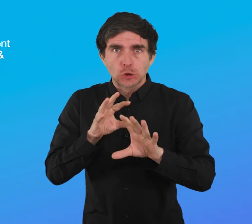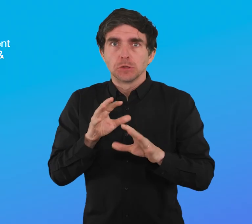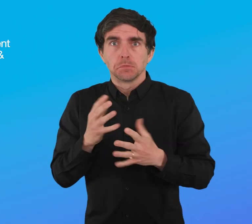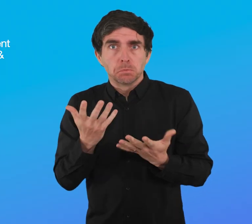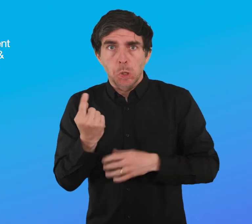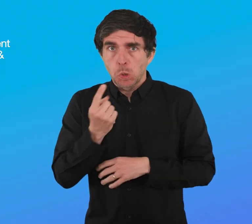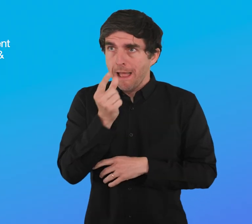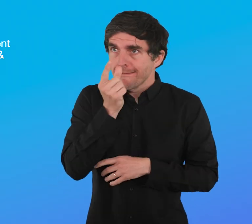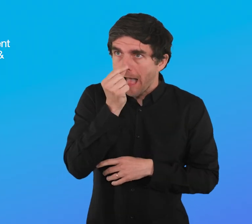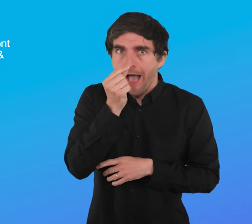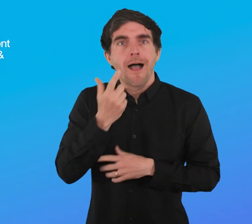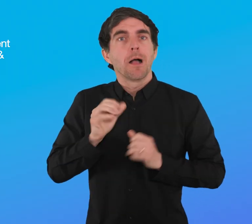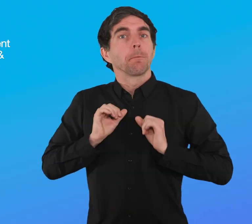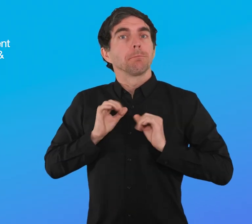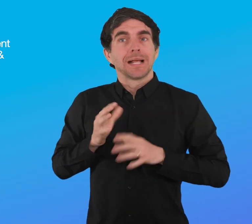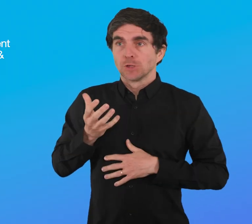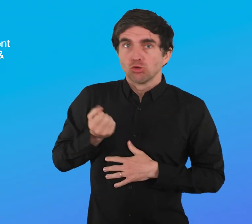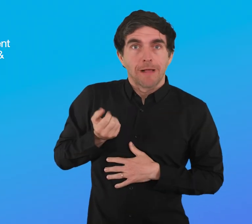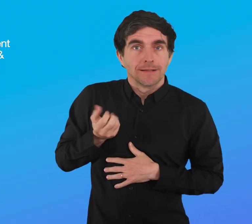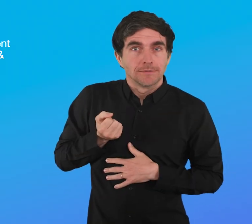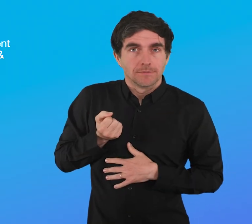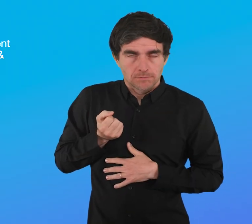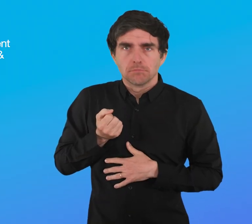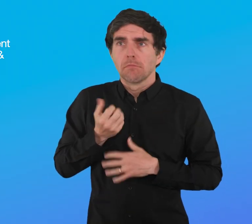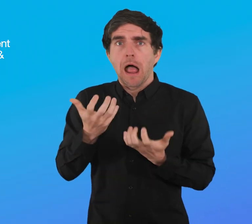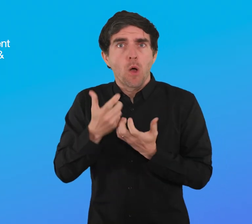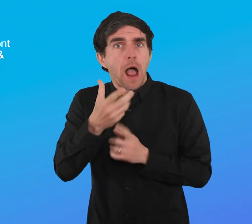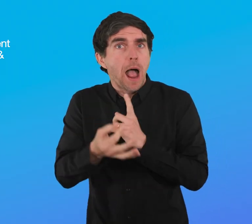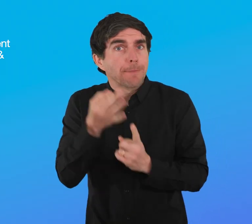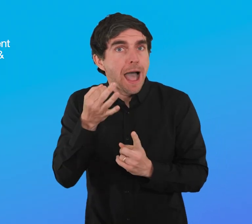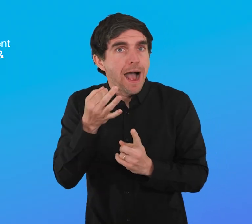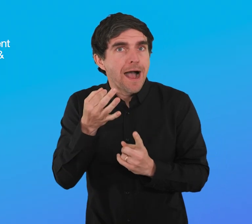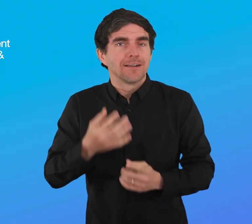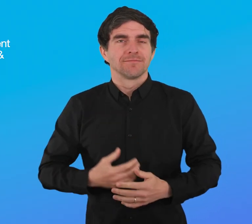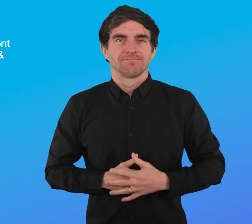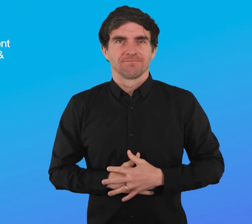about who can get Pension Credit and how to apply for it.